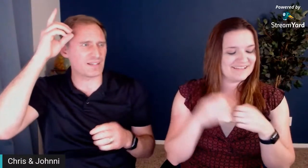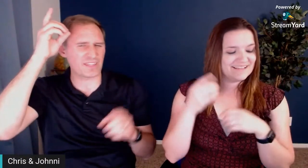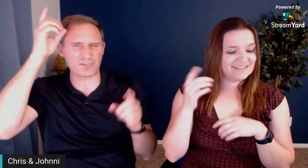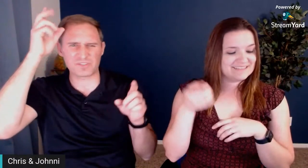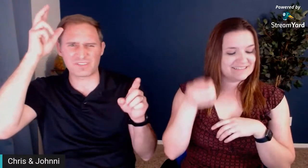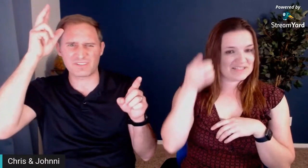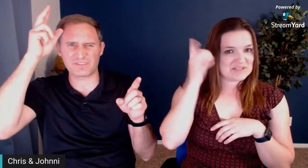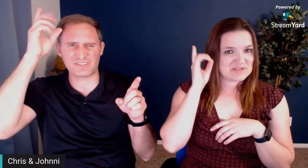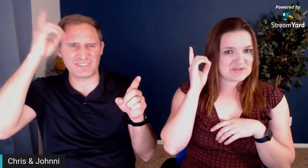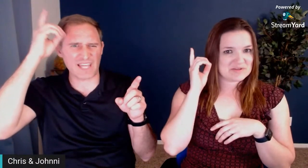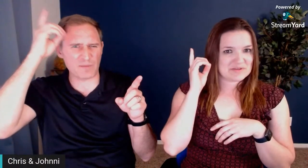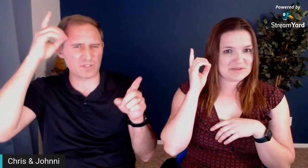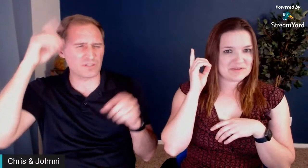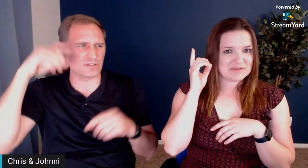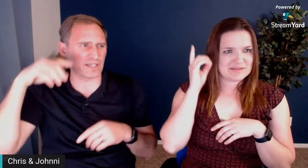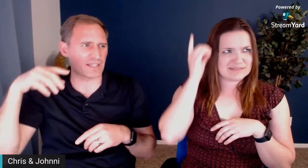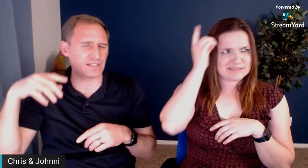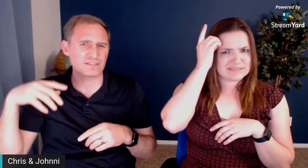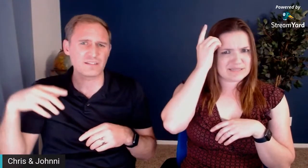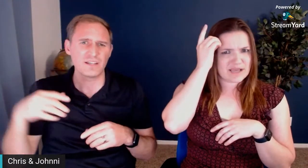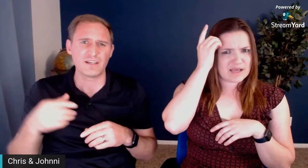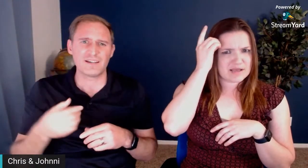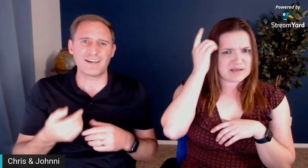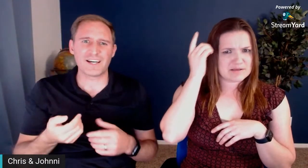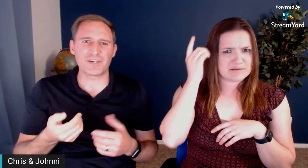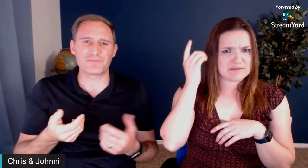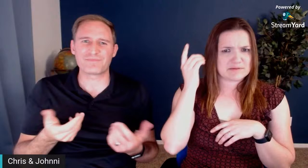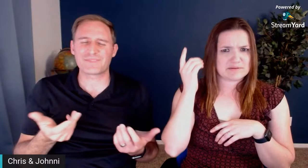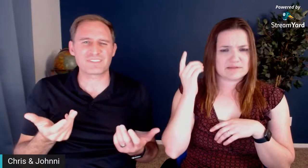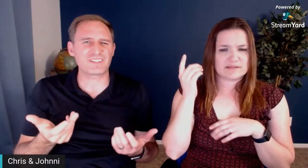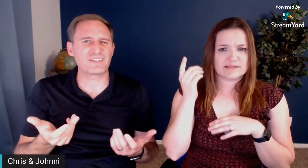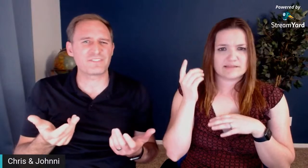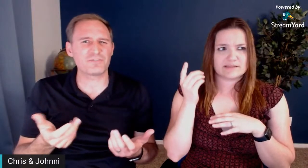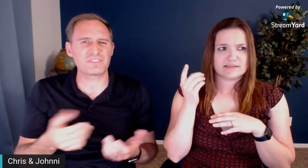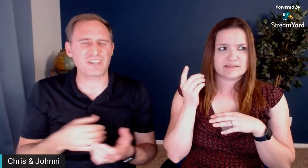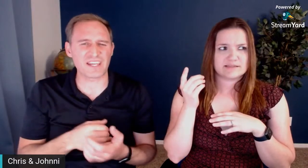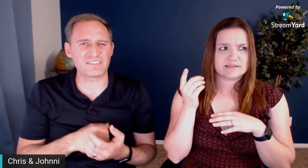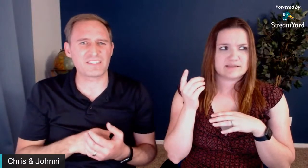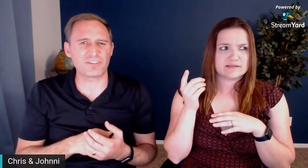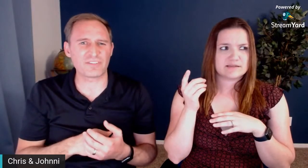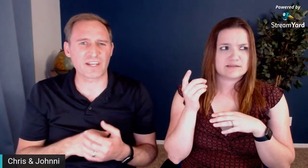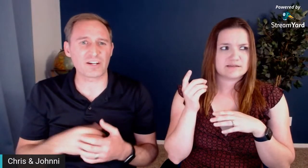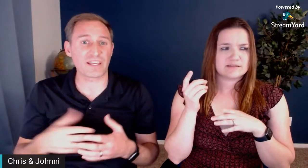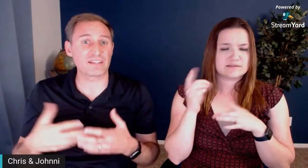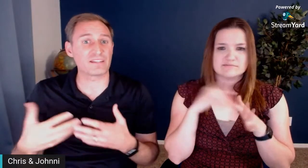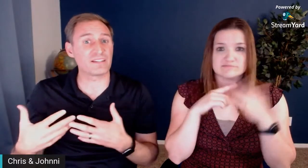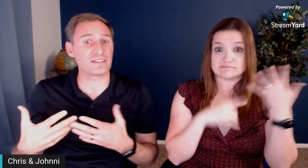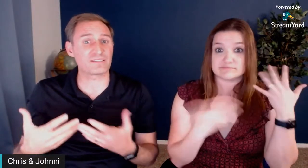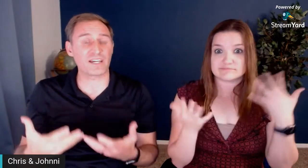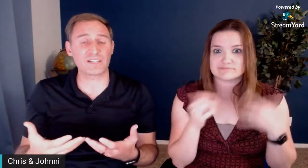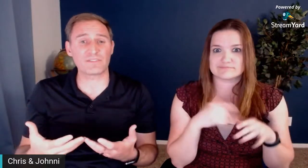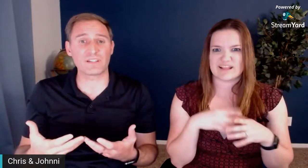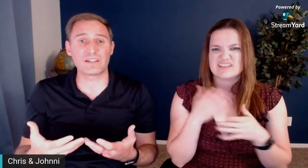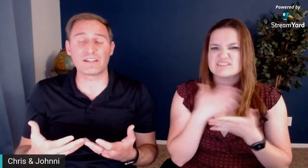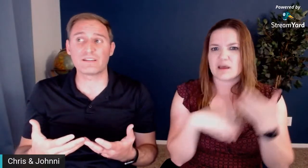i think it was diablo and um just a few signs here and there and it's kind of a